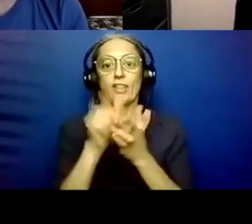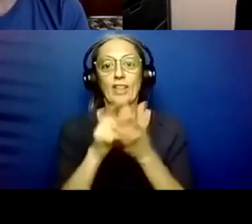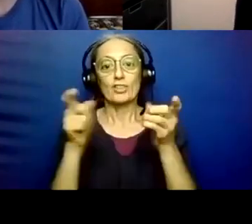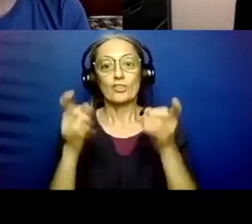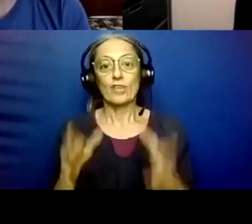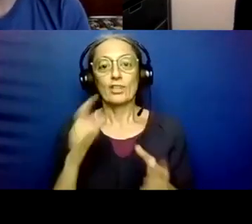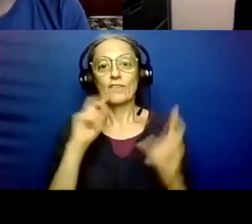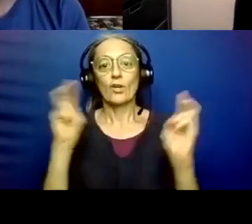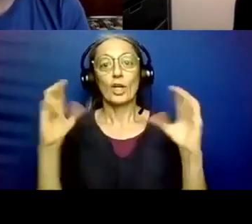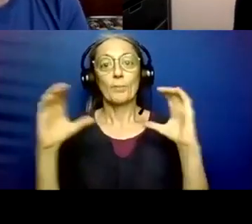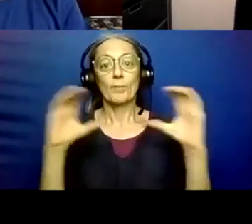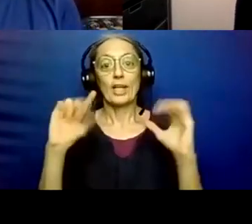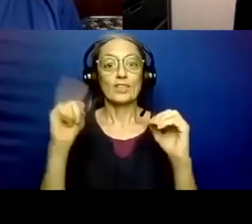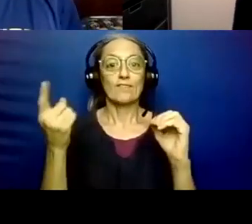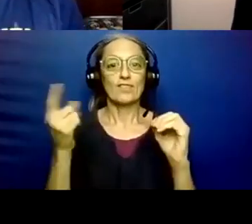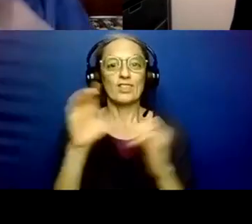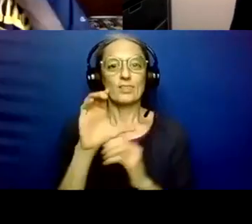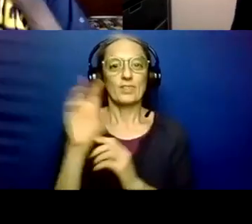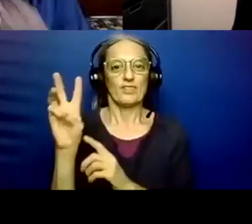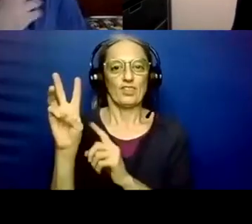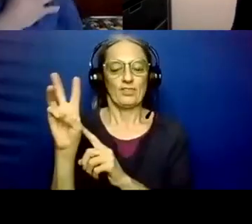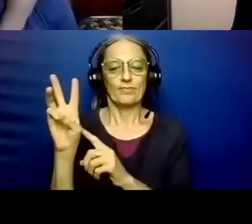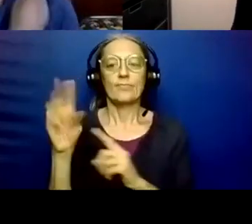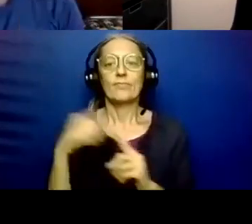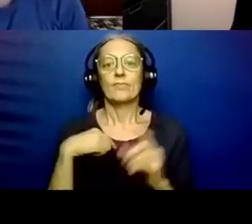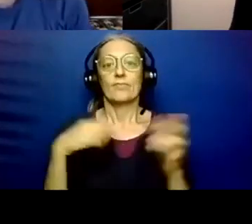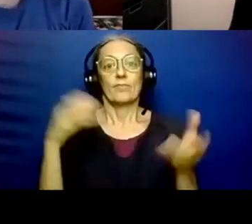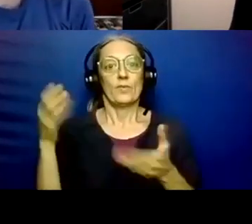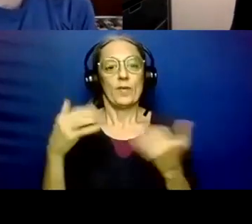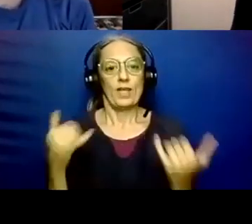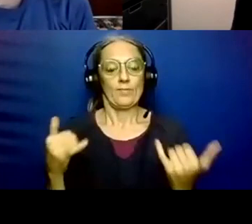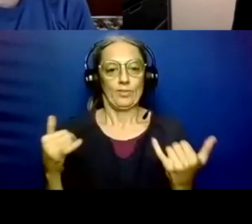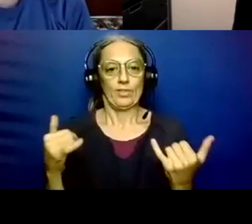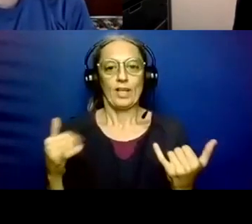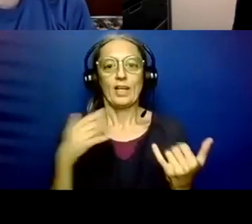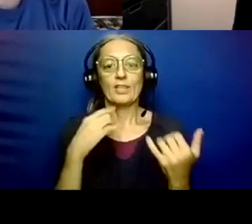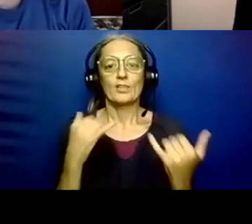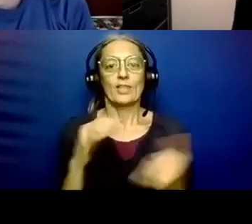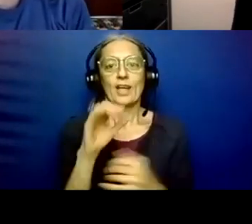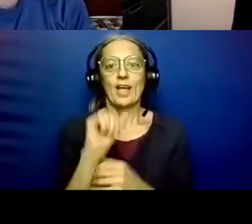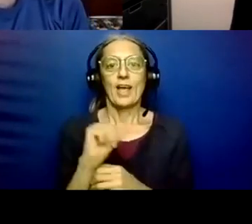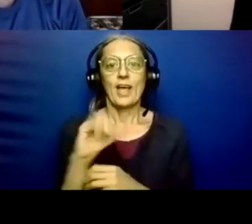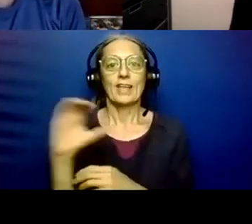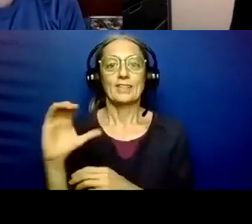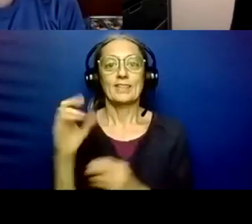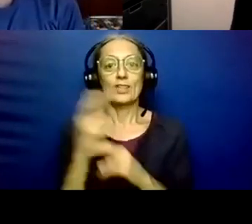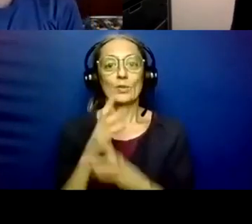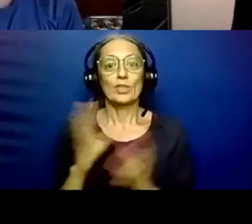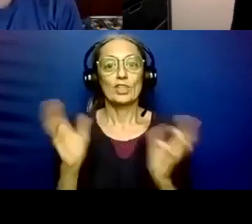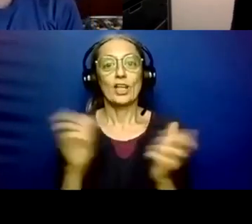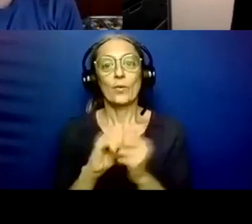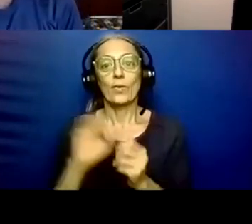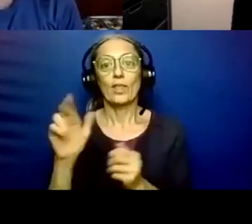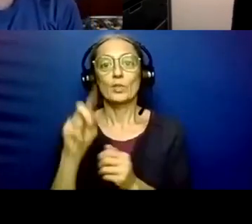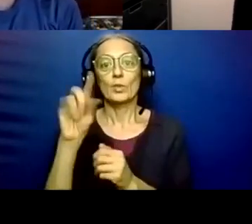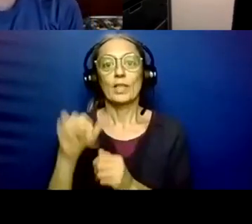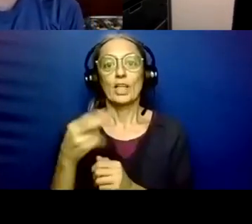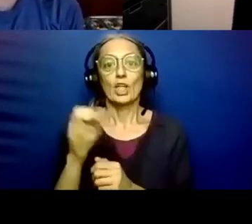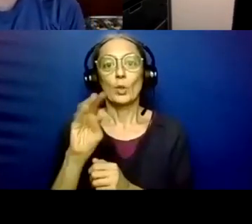I'd like to welcome everyone to today's AAC User Chat with Judy Heumann. This is CommunicationFIRST's first public event